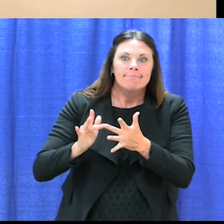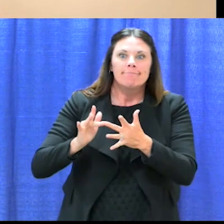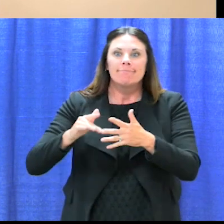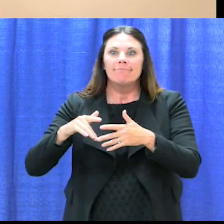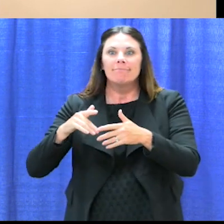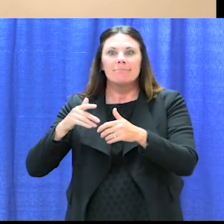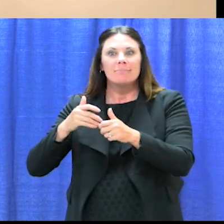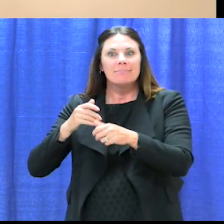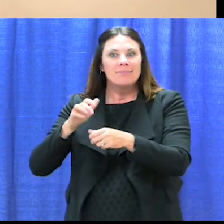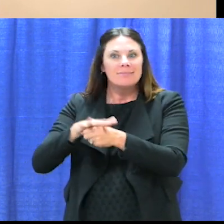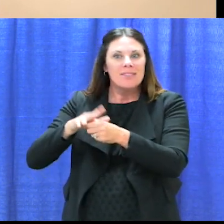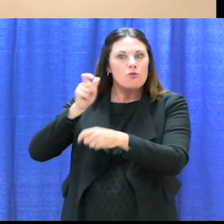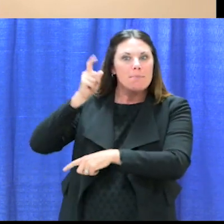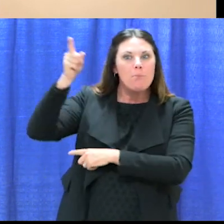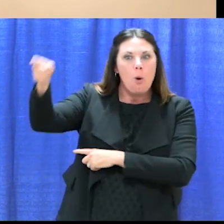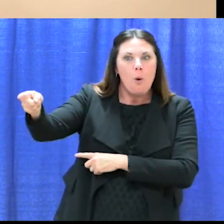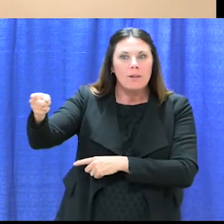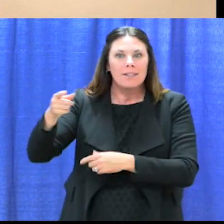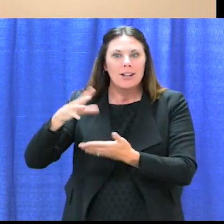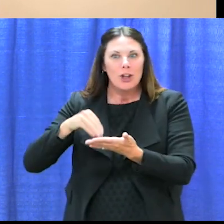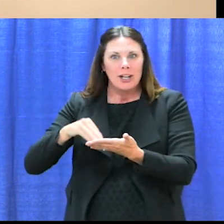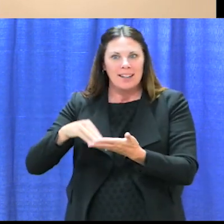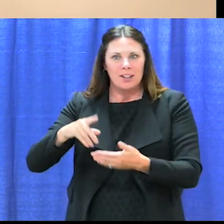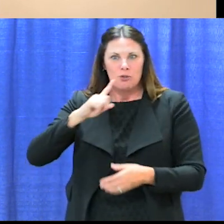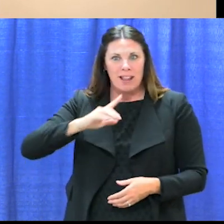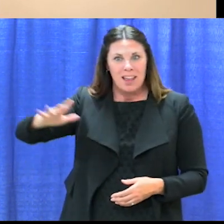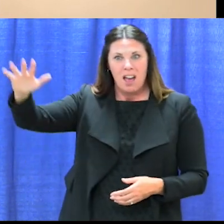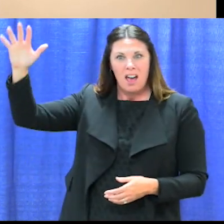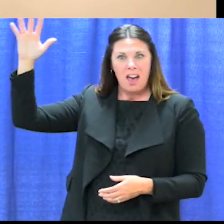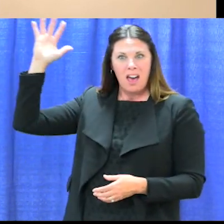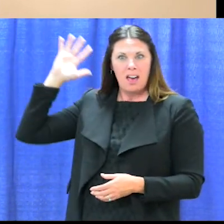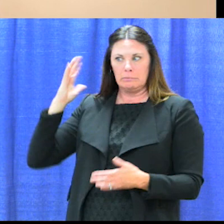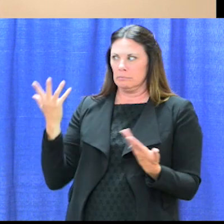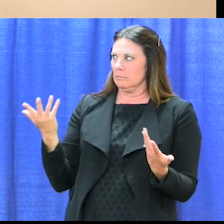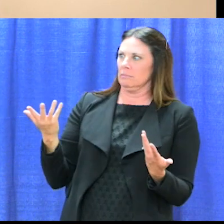Something that historically has never been done in our society at this scale.